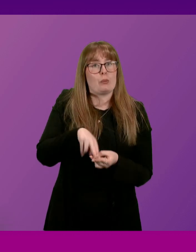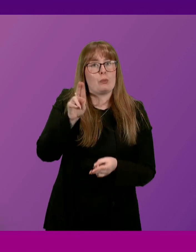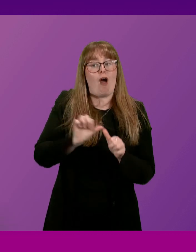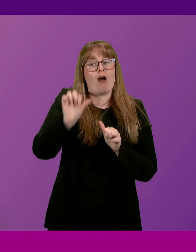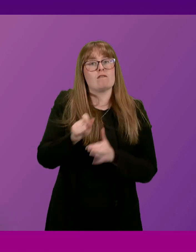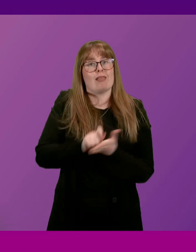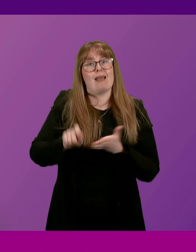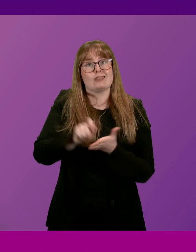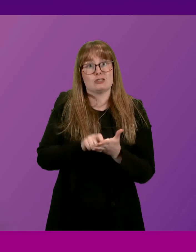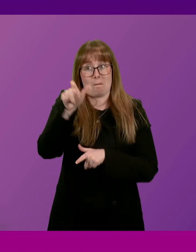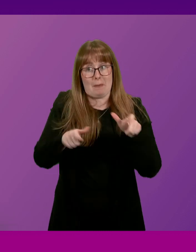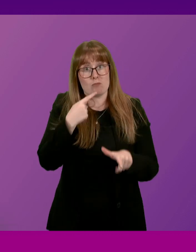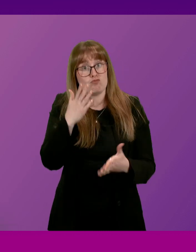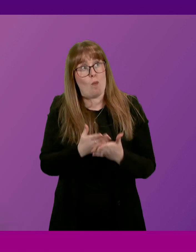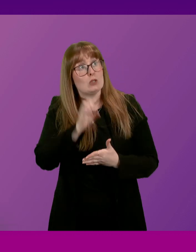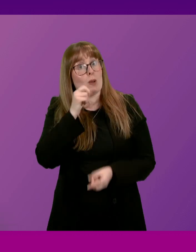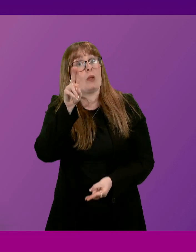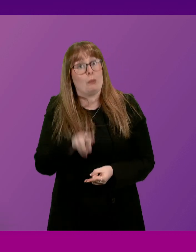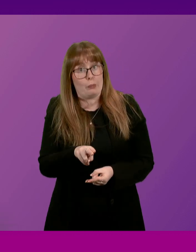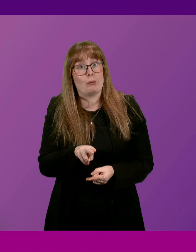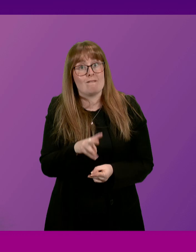when people were promised that there would be reductions in energy prices.